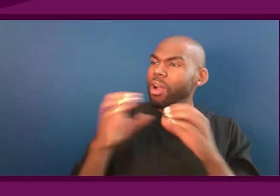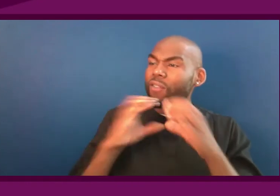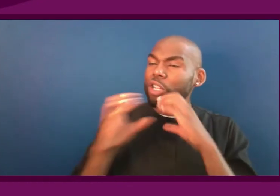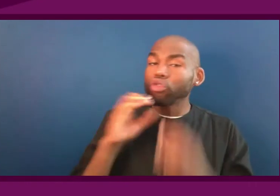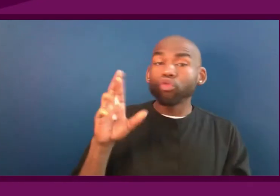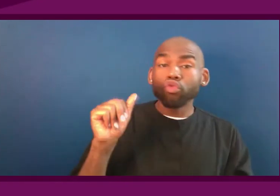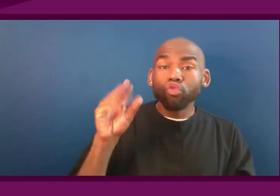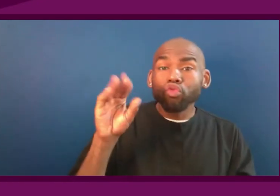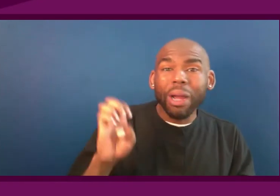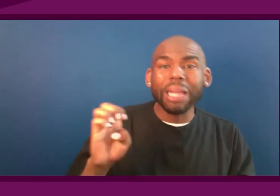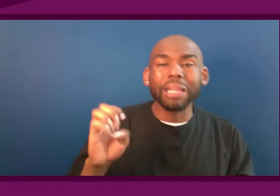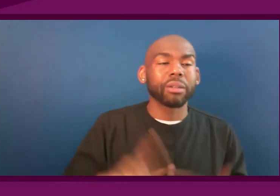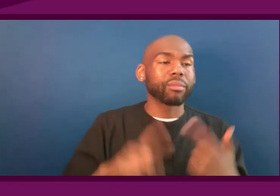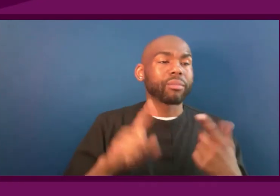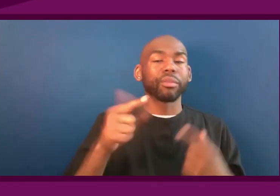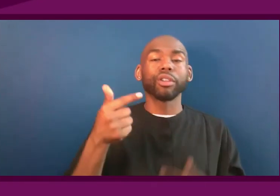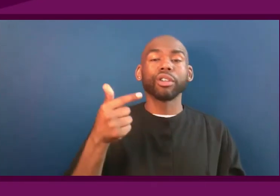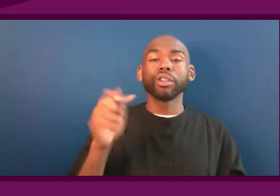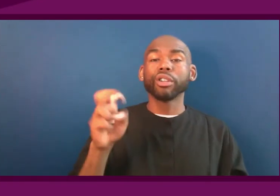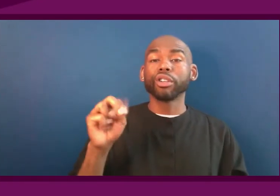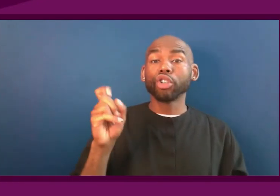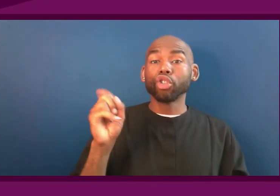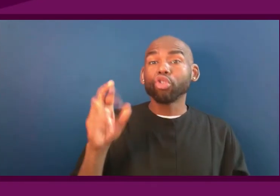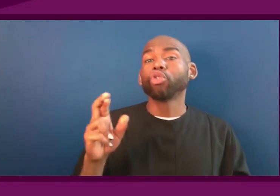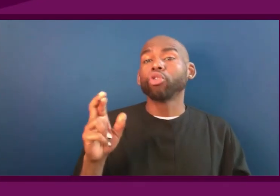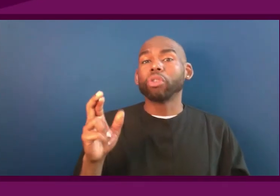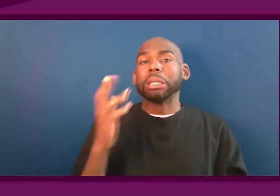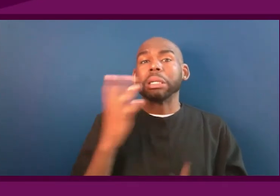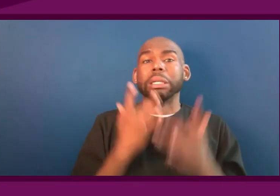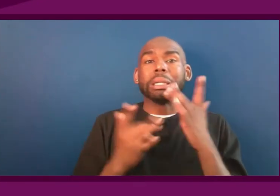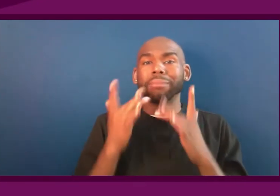Debra Ruh: Yes. Agree, agree. And you know, I love the term